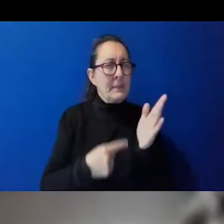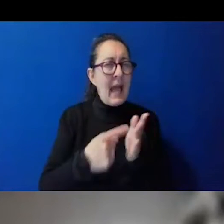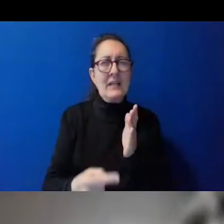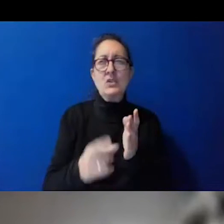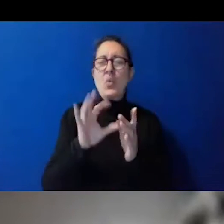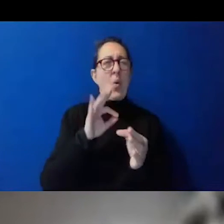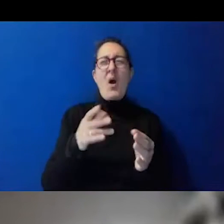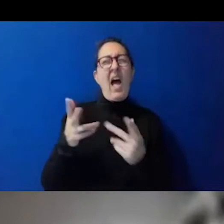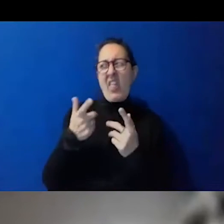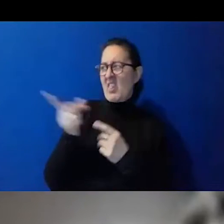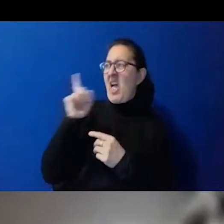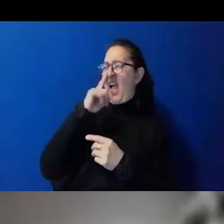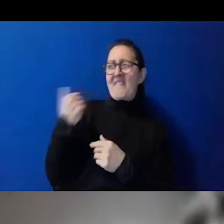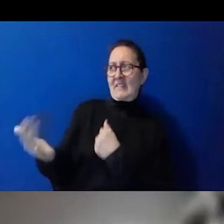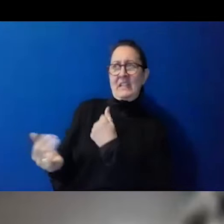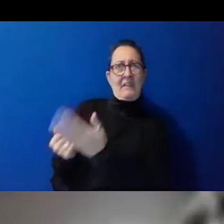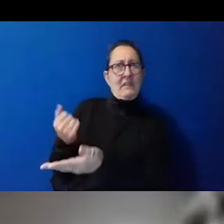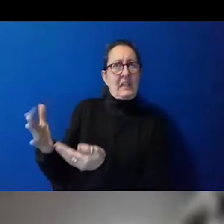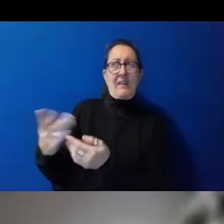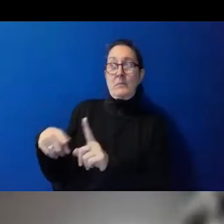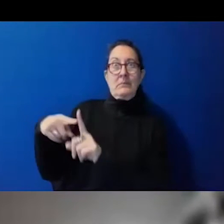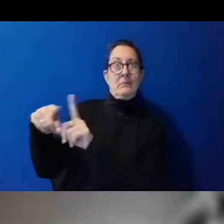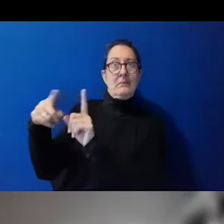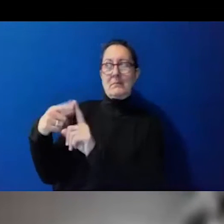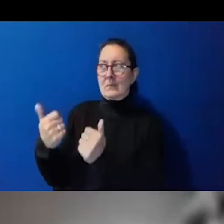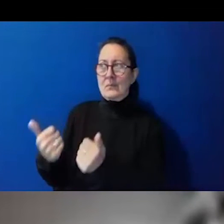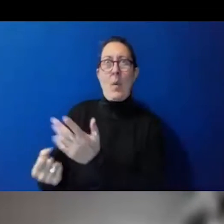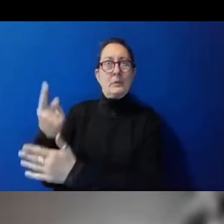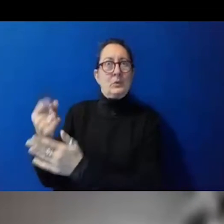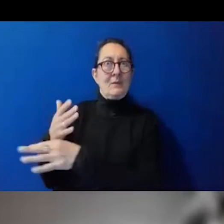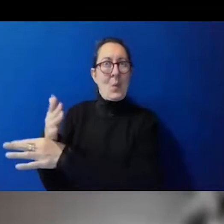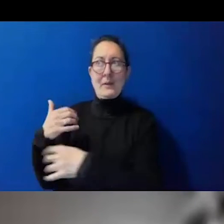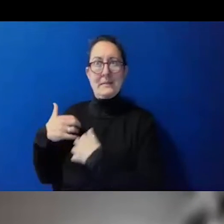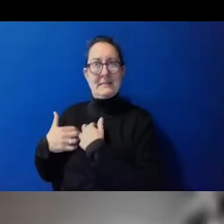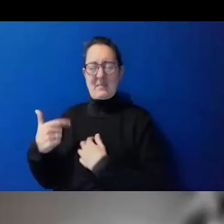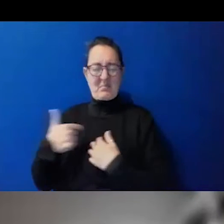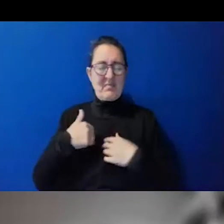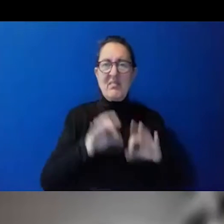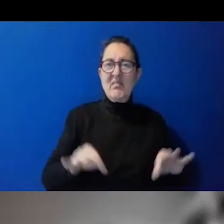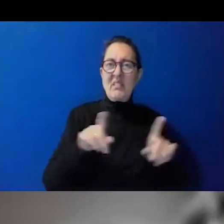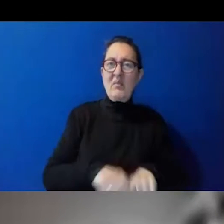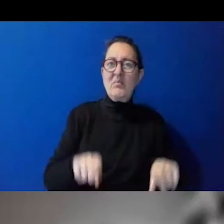assistant in relation to those and often we're appearing at conciliation conferences um most of